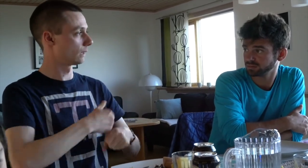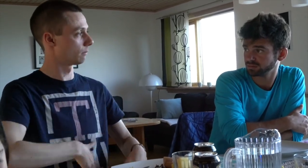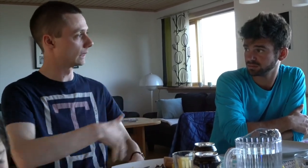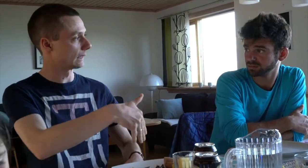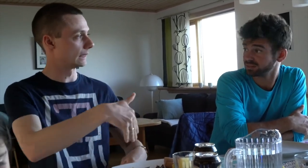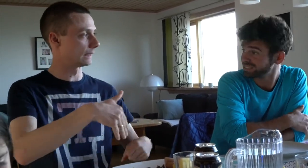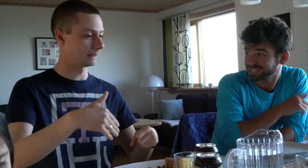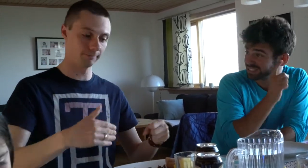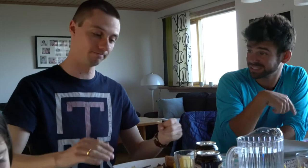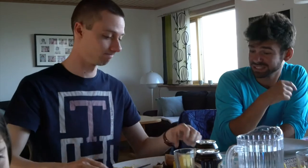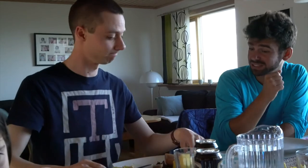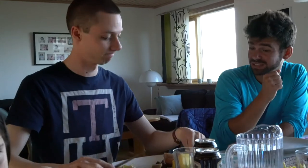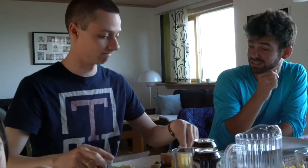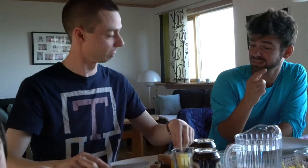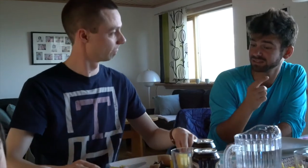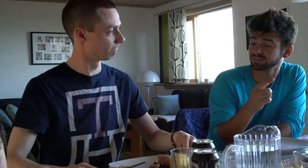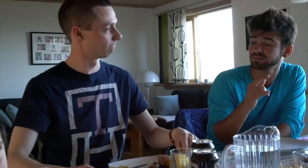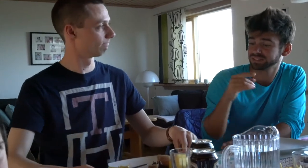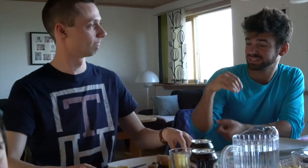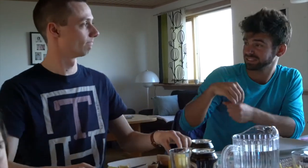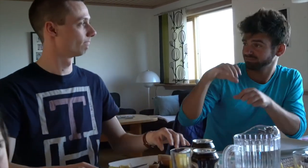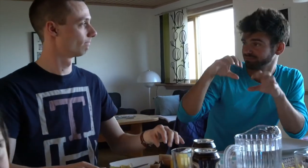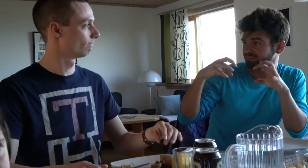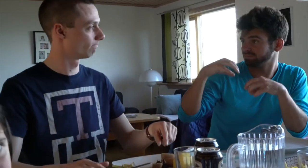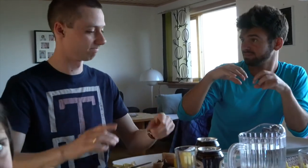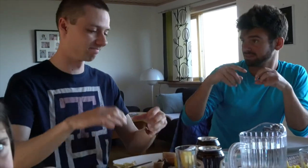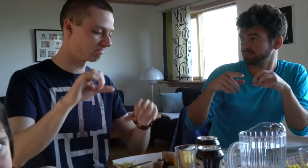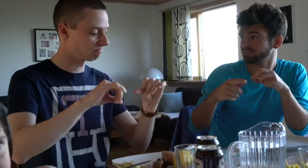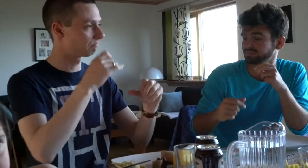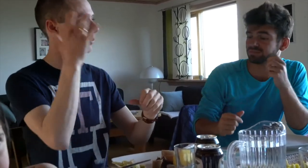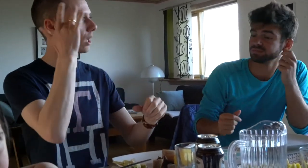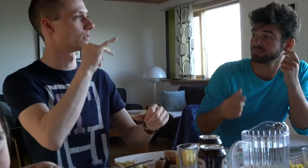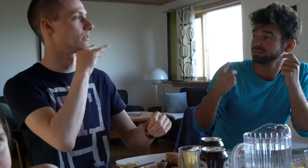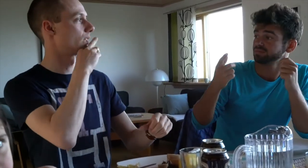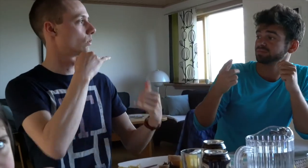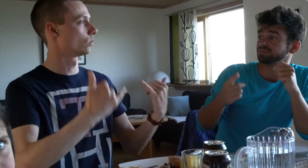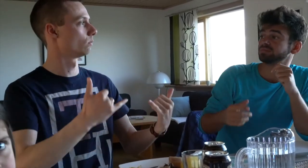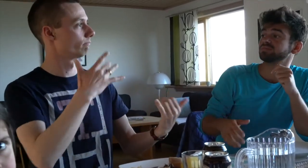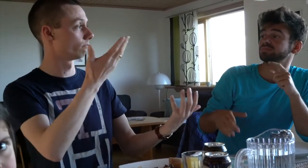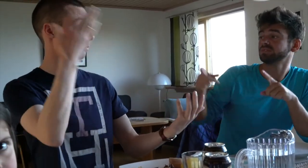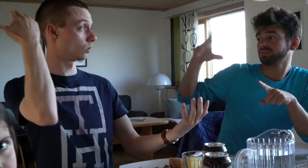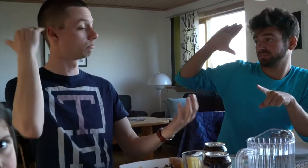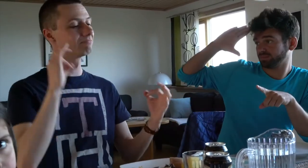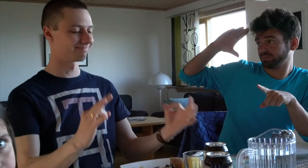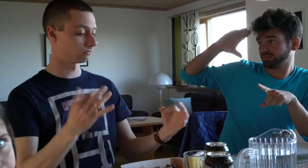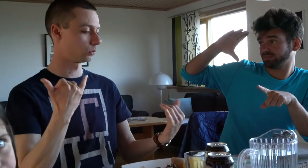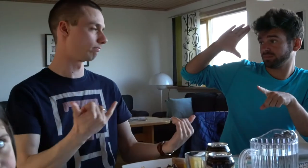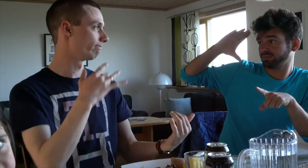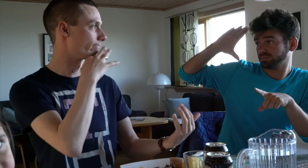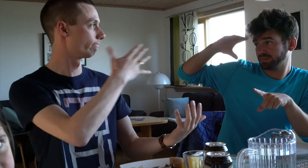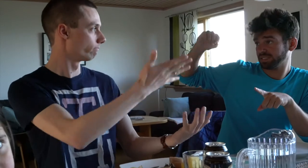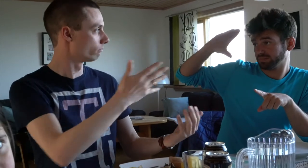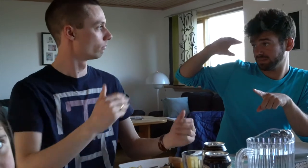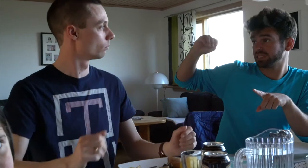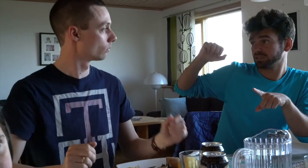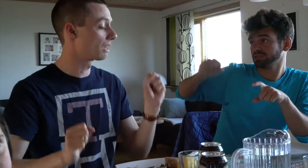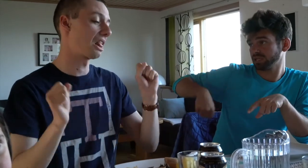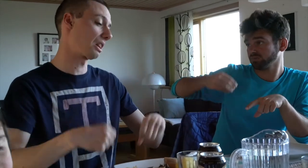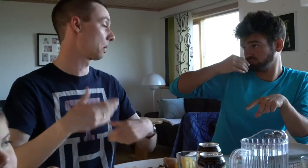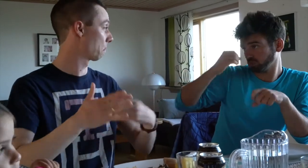Because of the chemicals in it or? Before they could, but now its not recommended. What about males, can they? Males can, yes. It doesnt affect them.